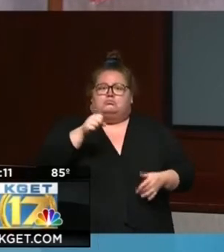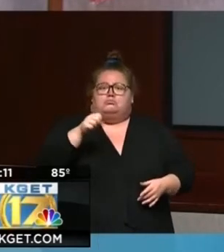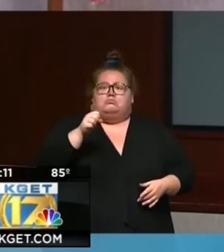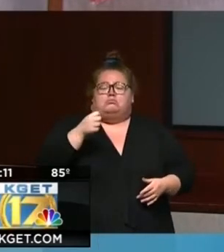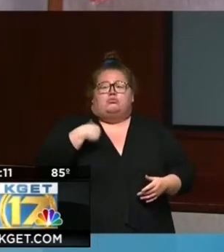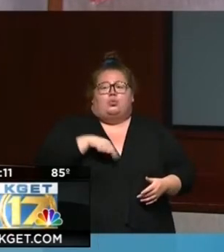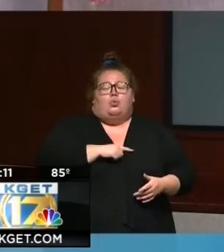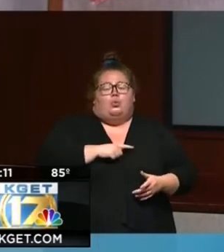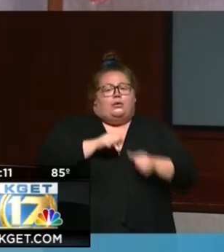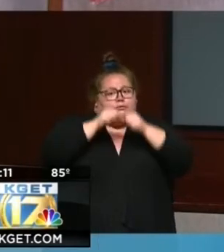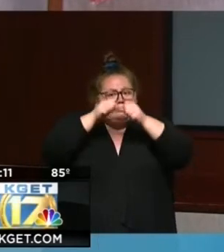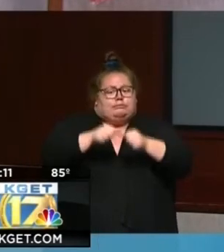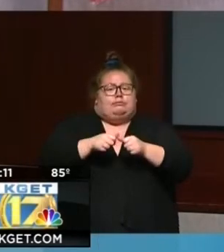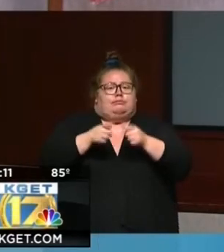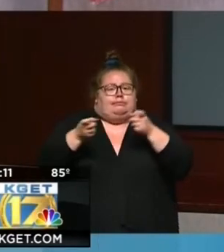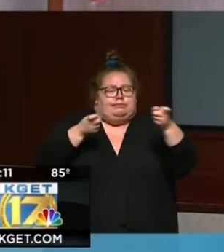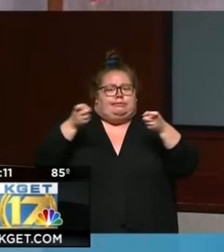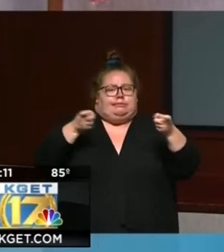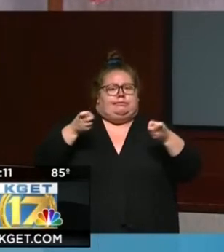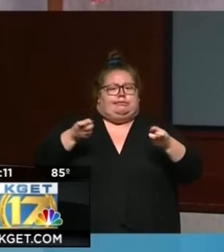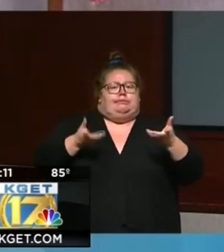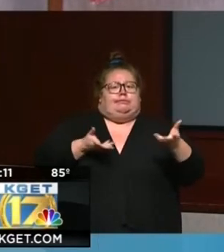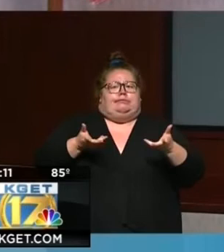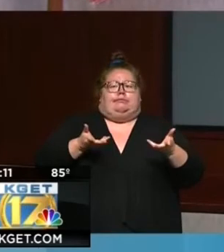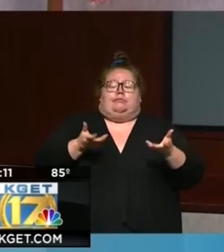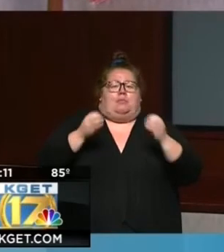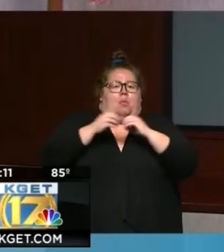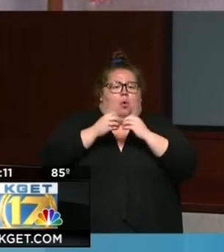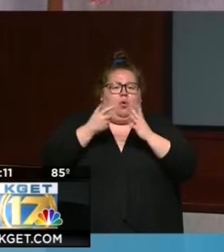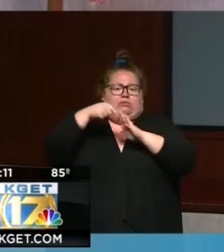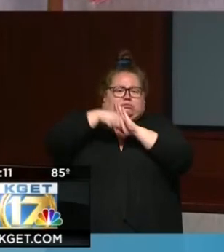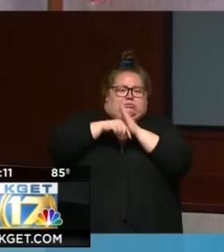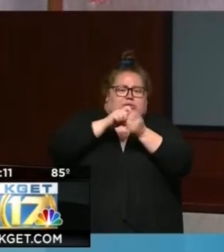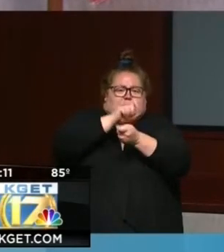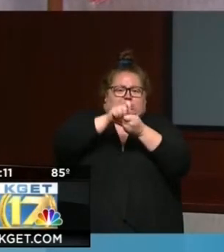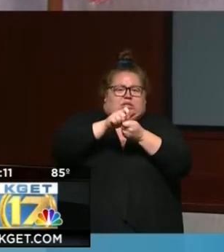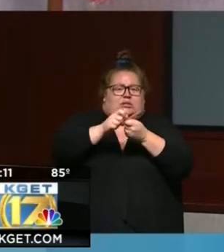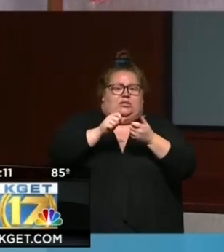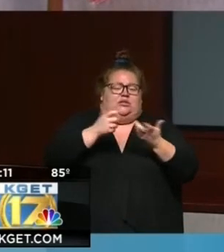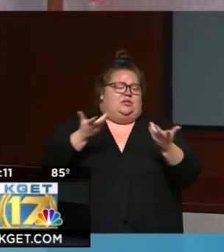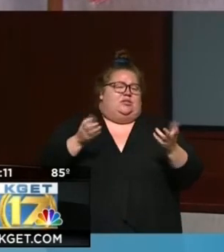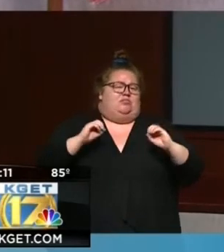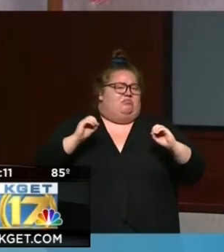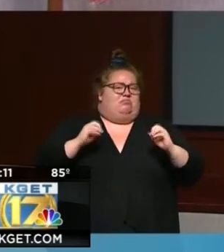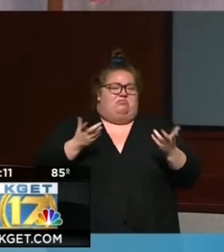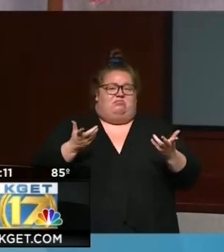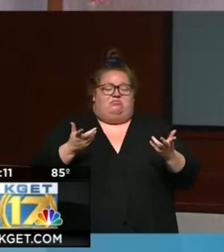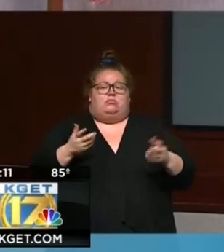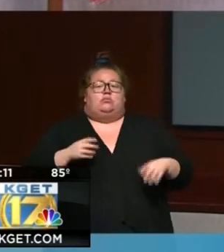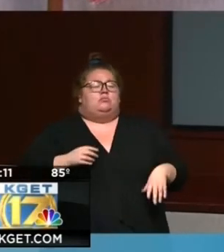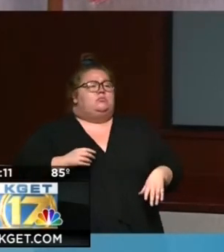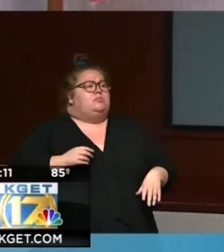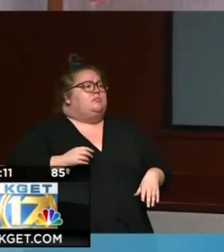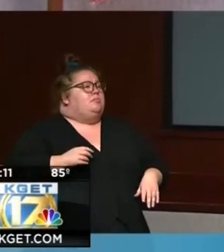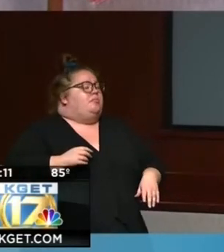SKILLED NURSING FACILITIES. THIS REMAINS A CONCERN TO US